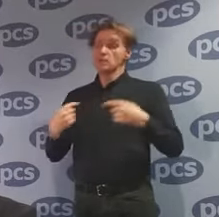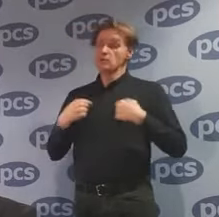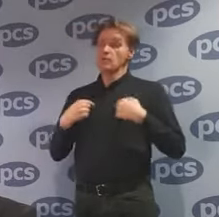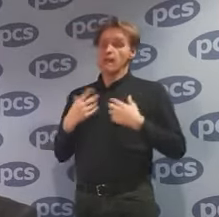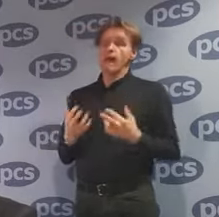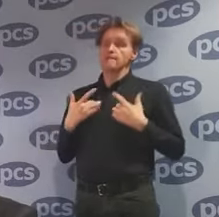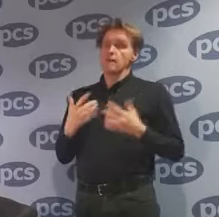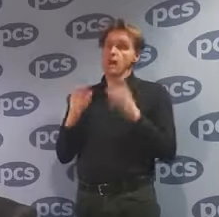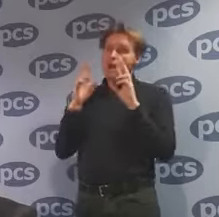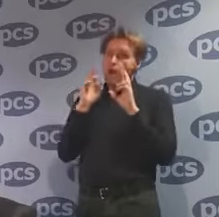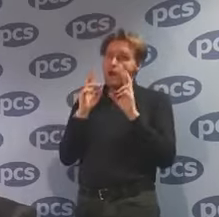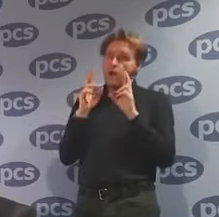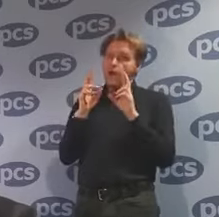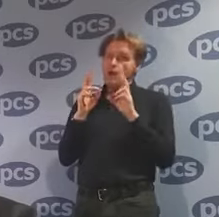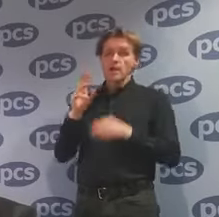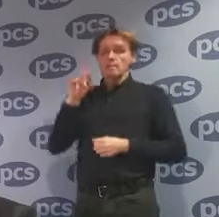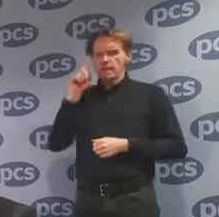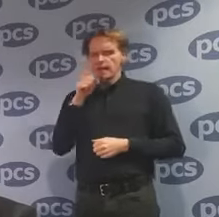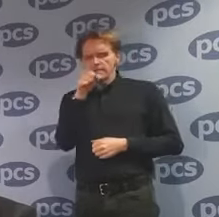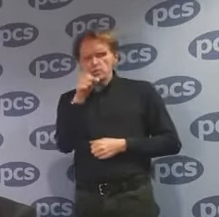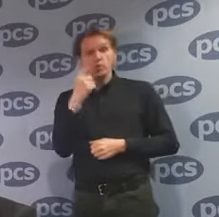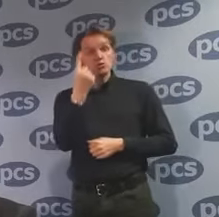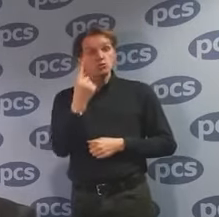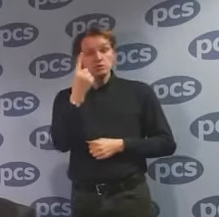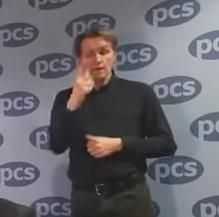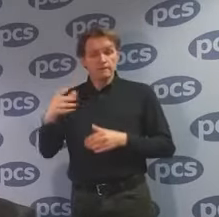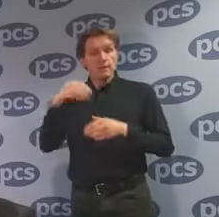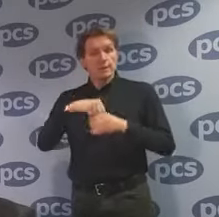more than that - if you are in the union whether you remember watching this or